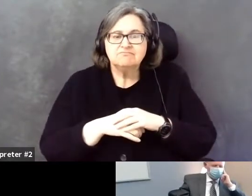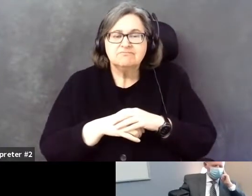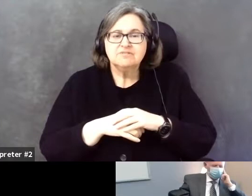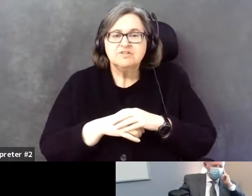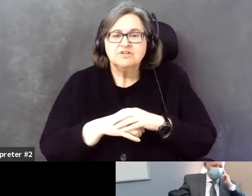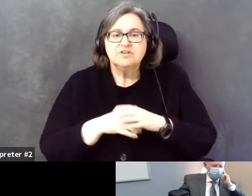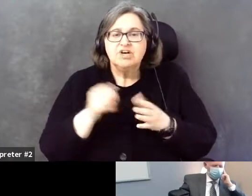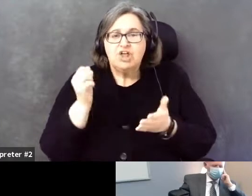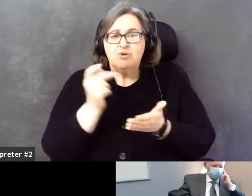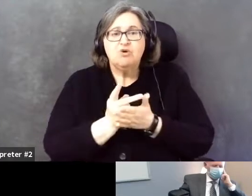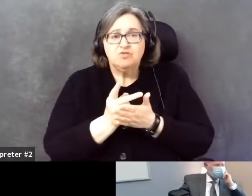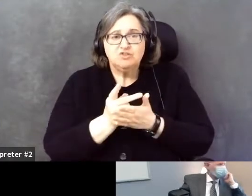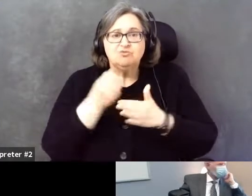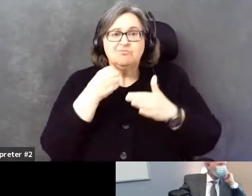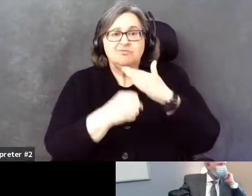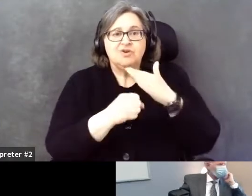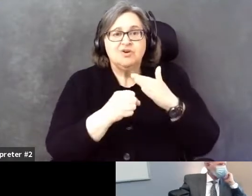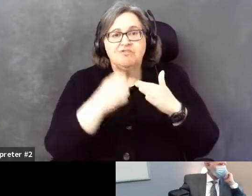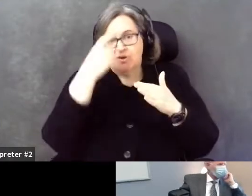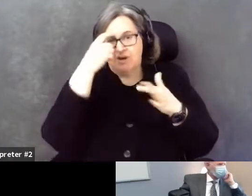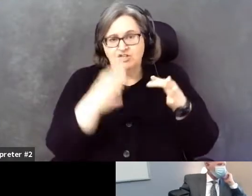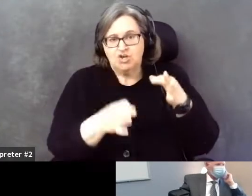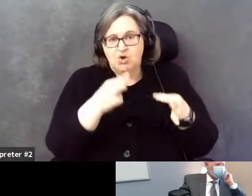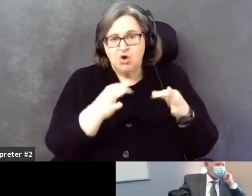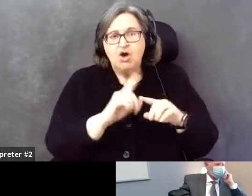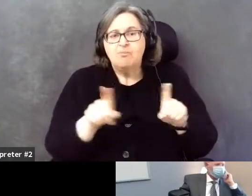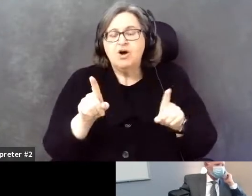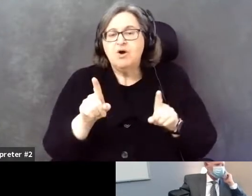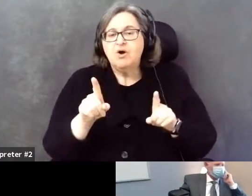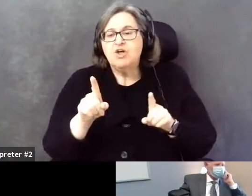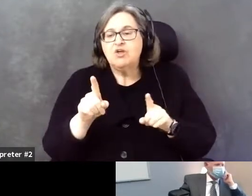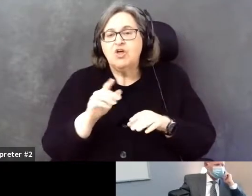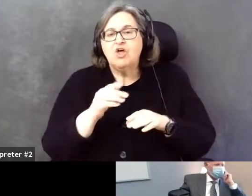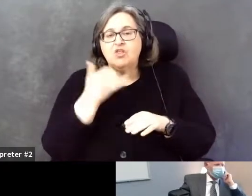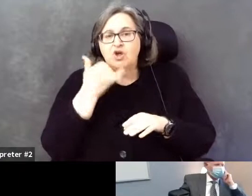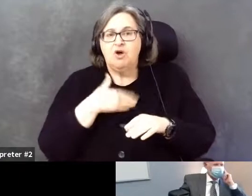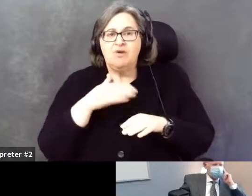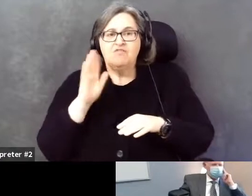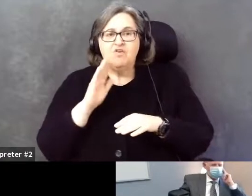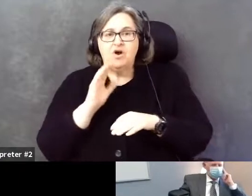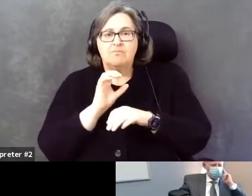approved me to be in the mental court. However they called my former employer and he said,